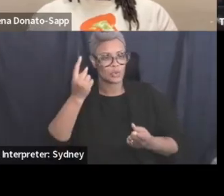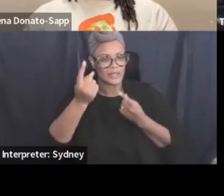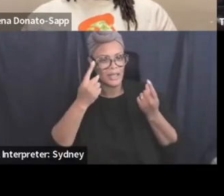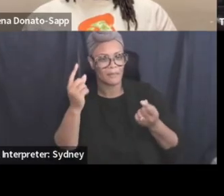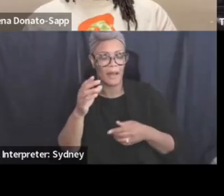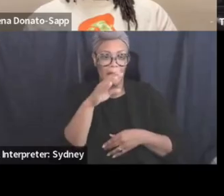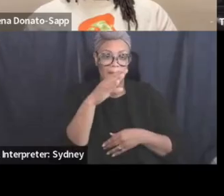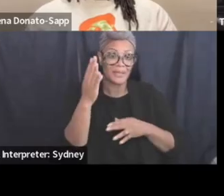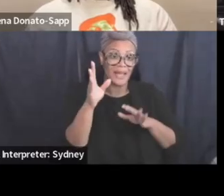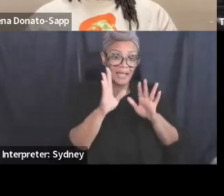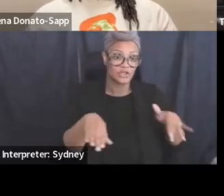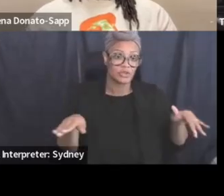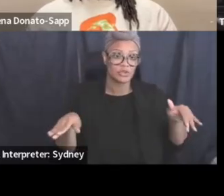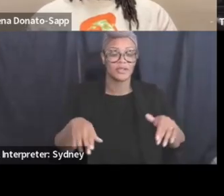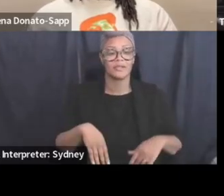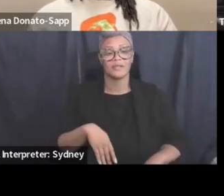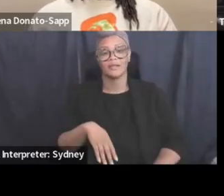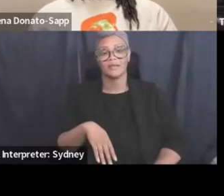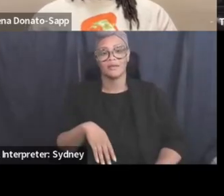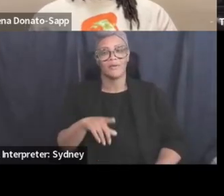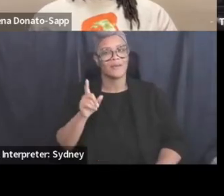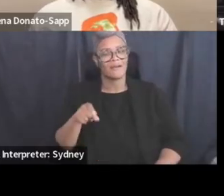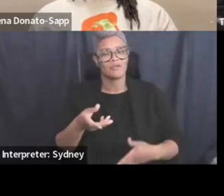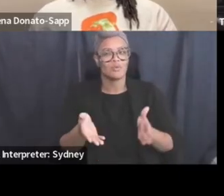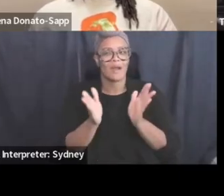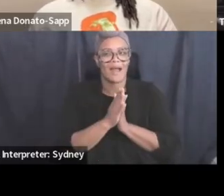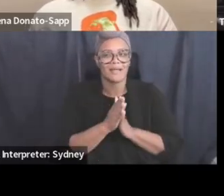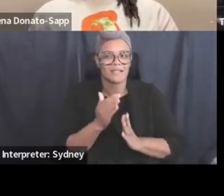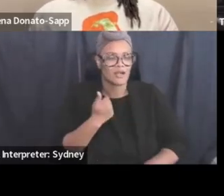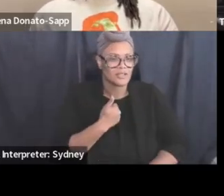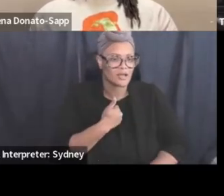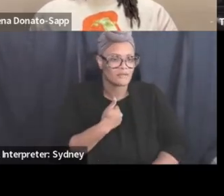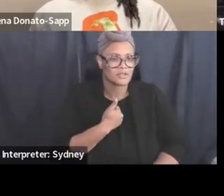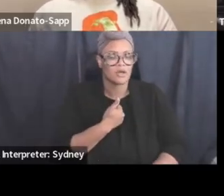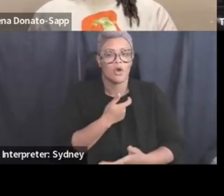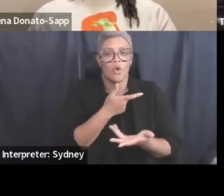centering? We have to be able to ask ourselves whose experiences are we centering when we're